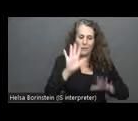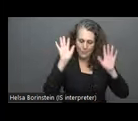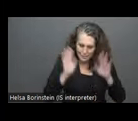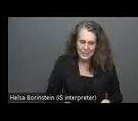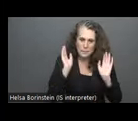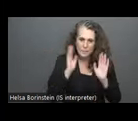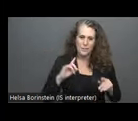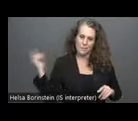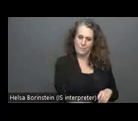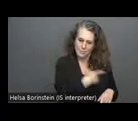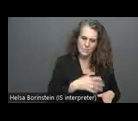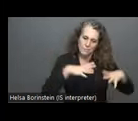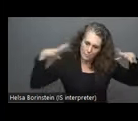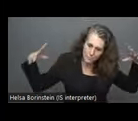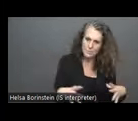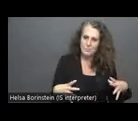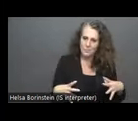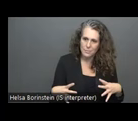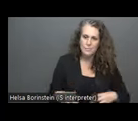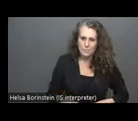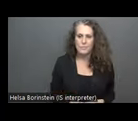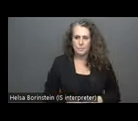to cities are interested problem from 14:56:53 the failure of America positive,